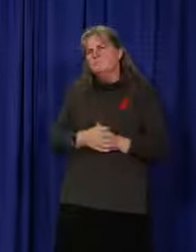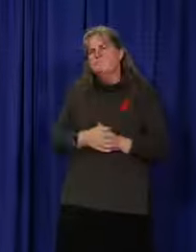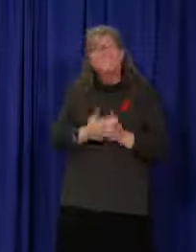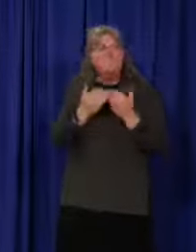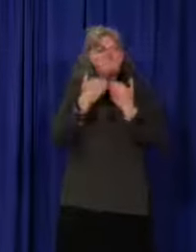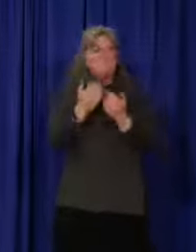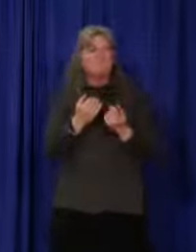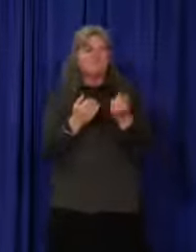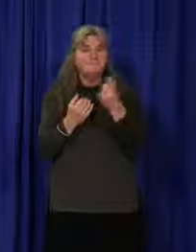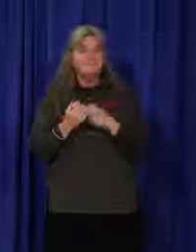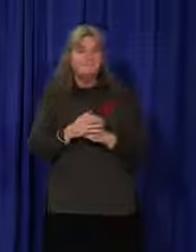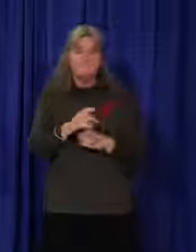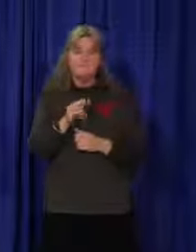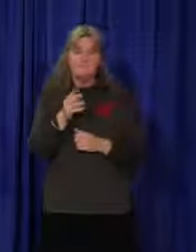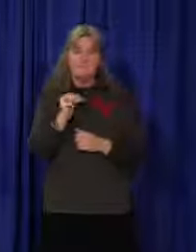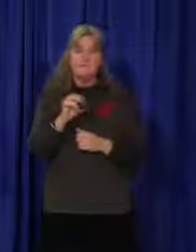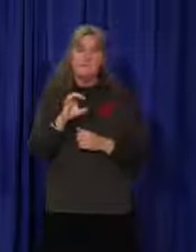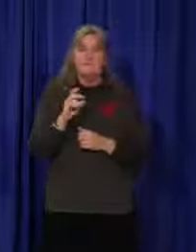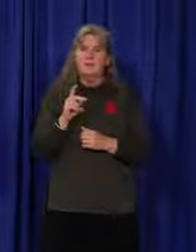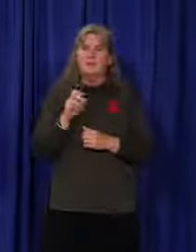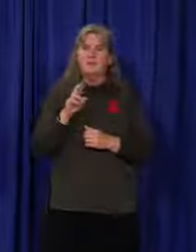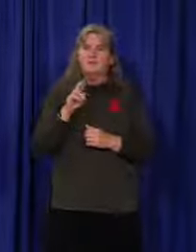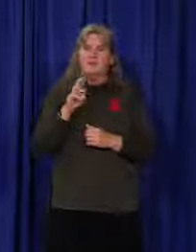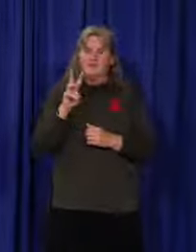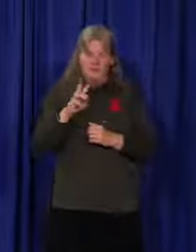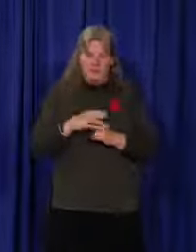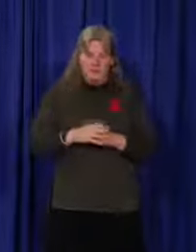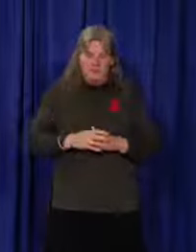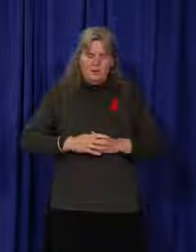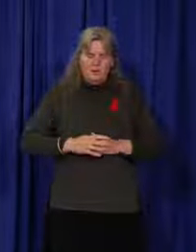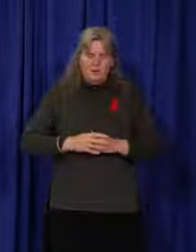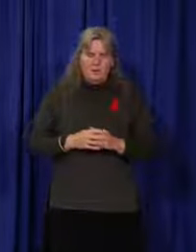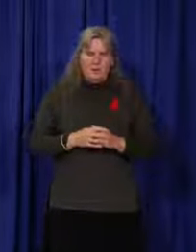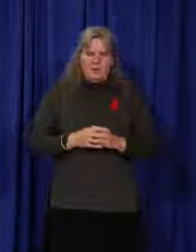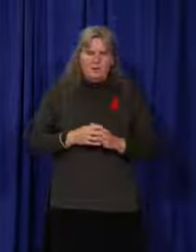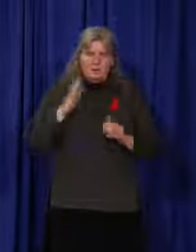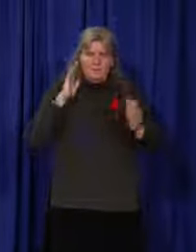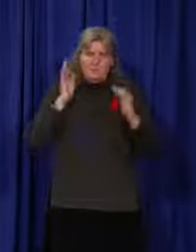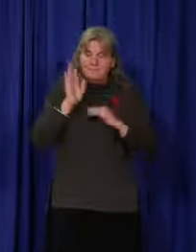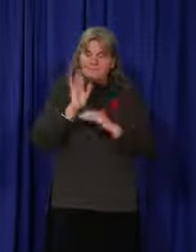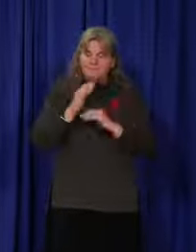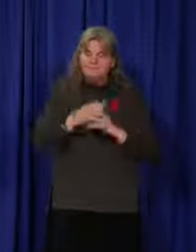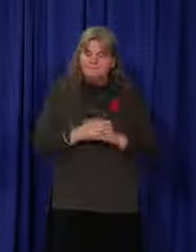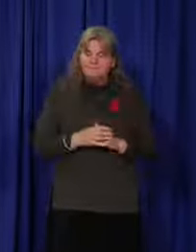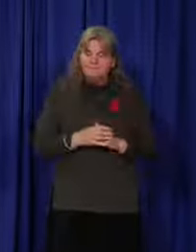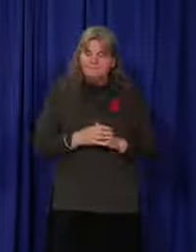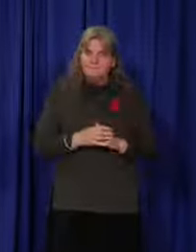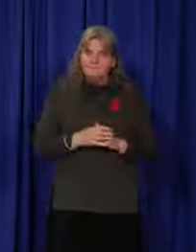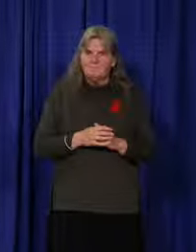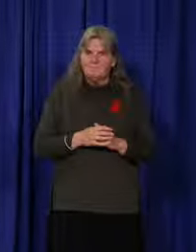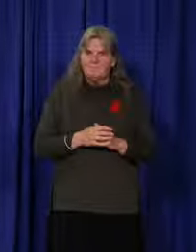specific costs to our health and social services, those costs will be paralleled on a per